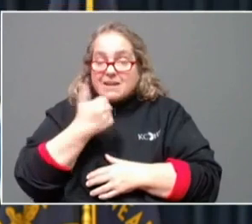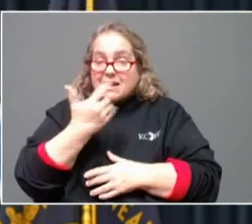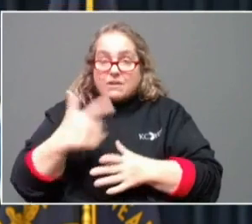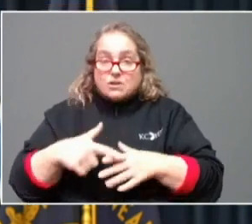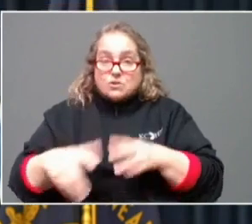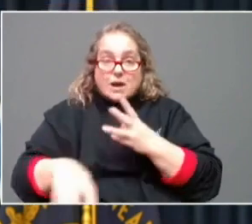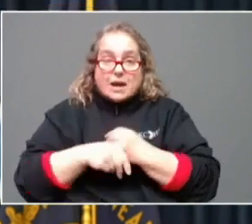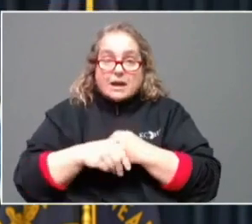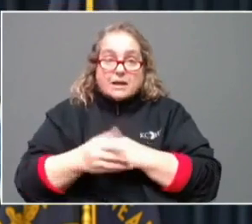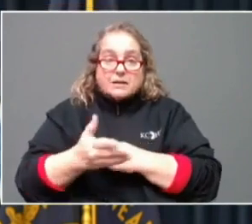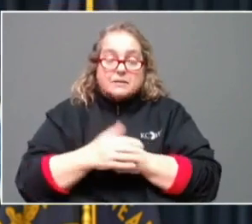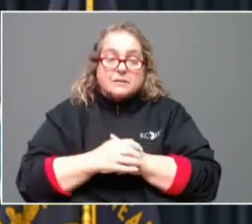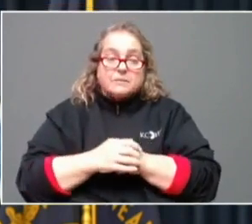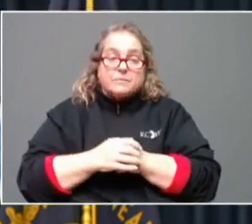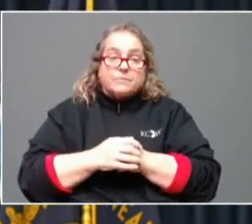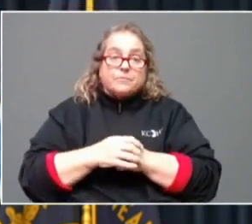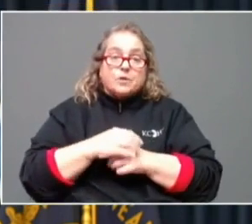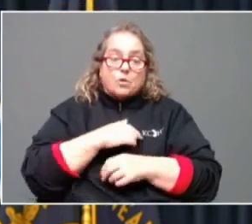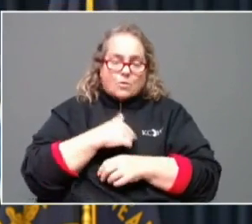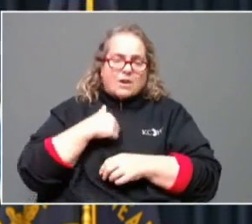I just said we're supporting the K through 12 schools with a lot of